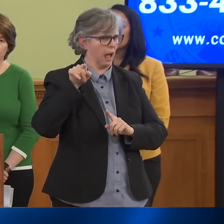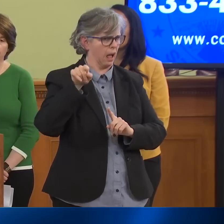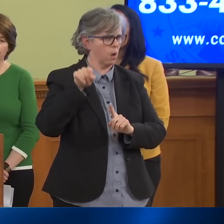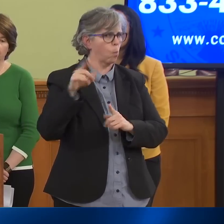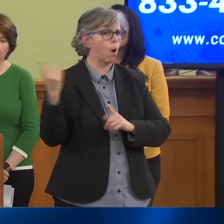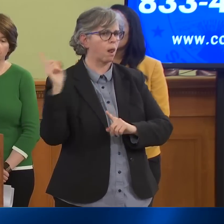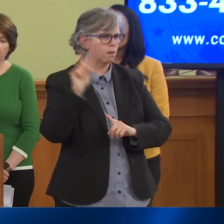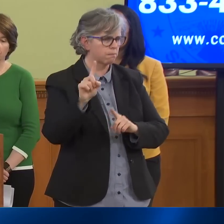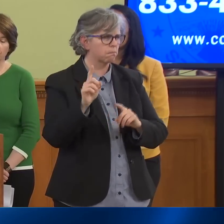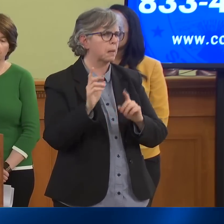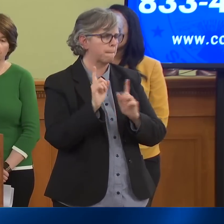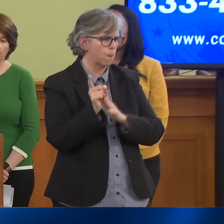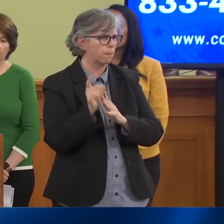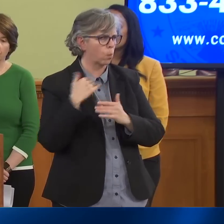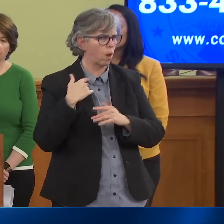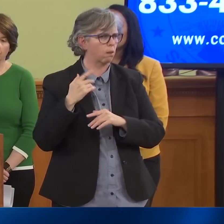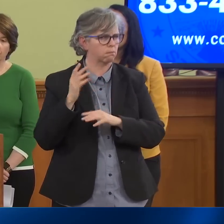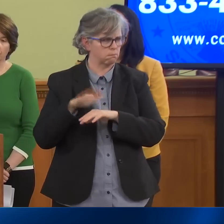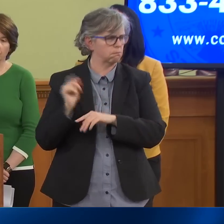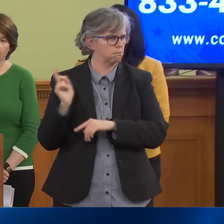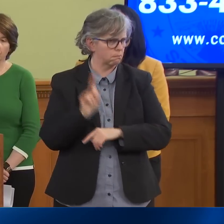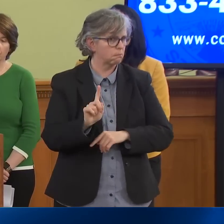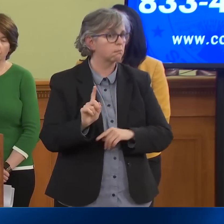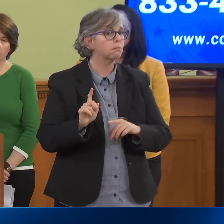I WILL ASK LAURA CHRIS TO COME